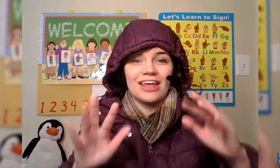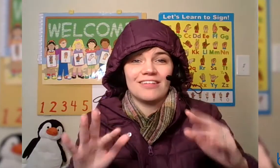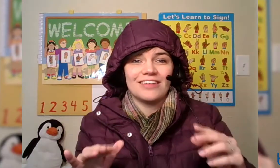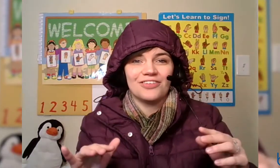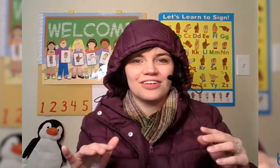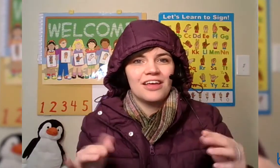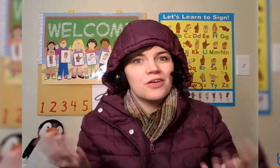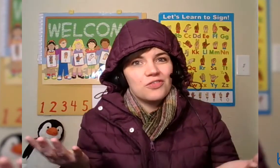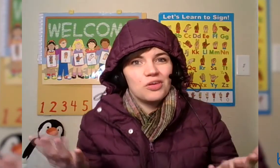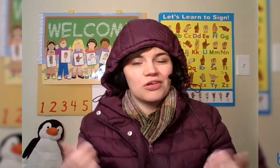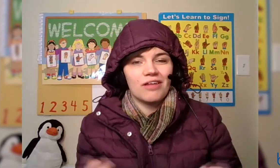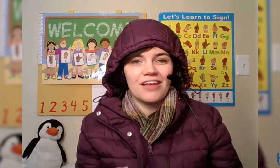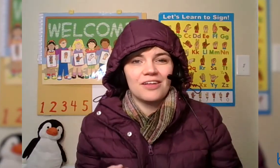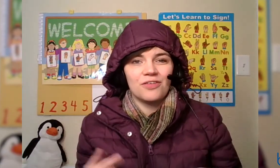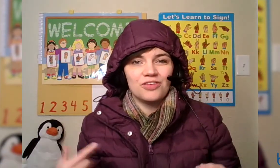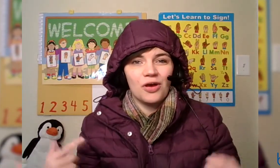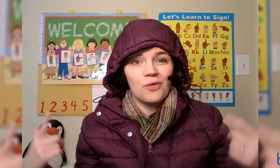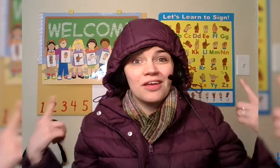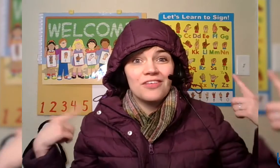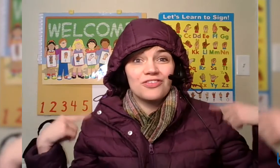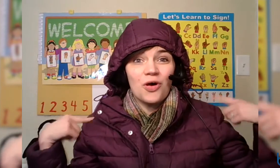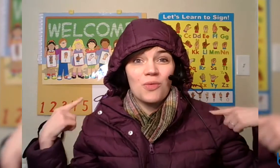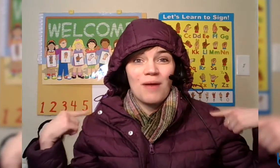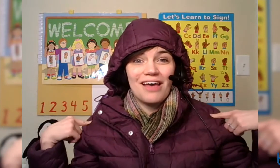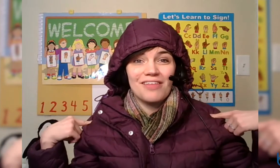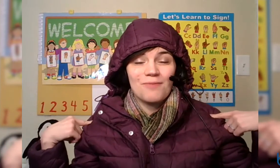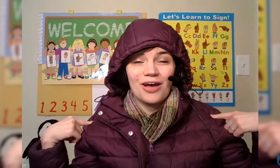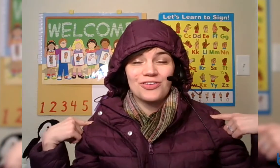hands down, cuz when you're outside in the snow, snow will pile up on your